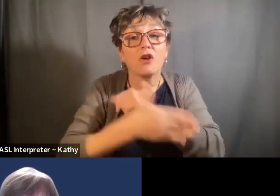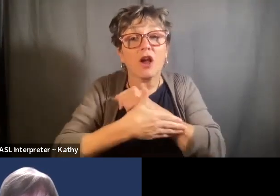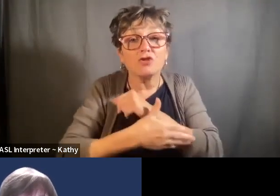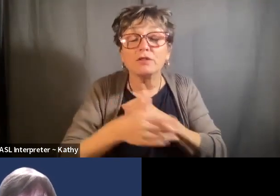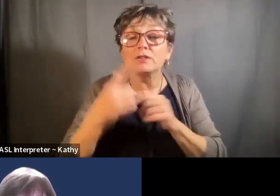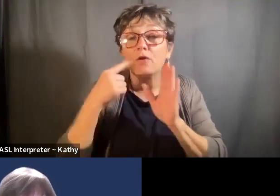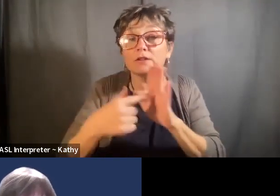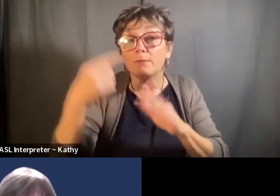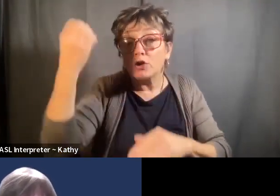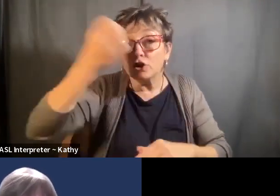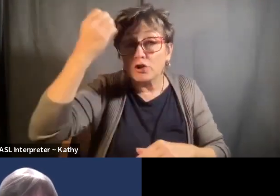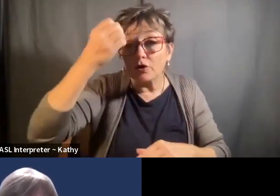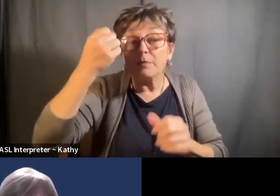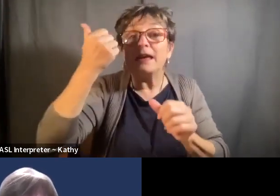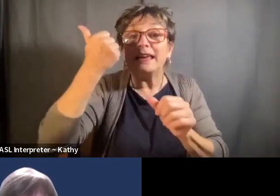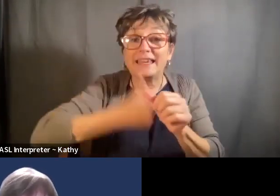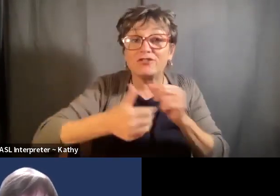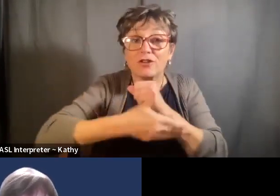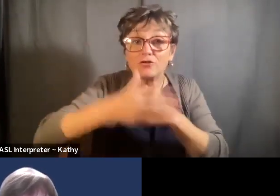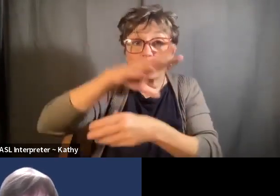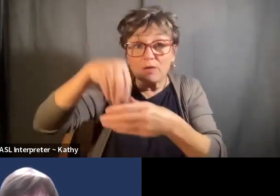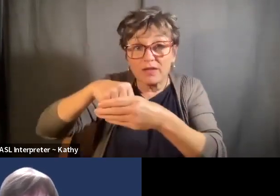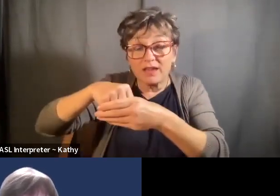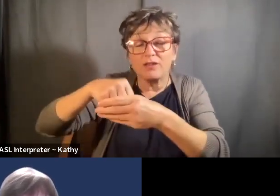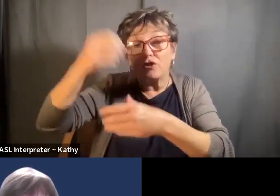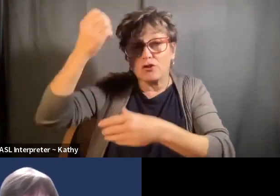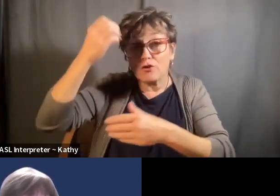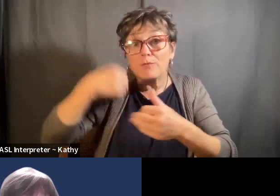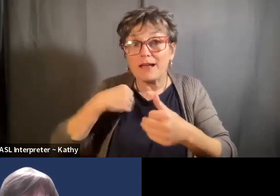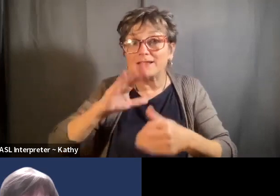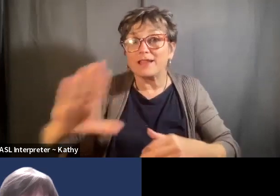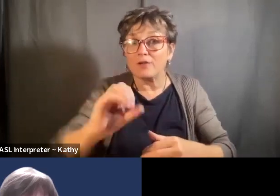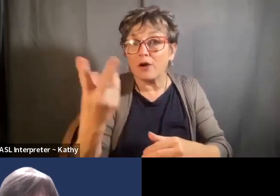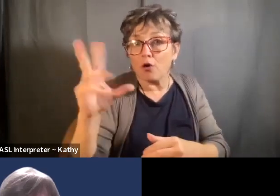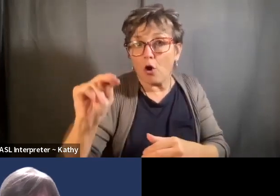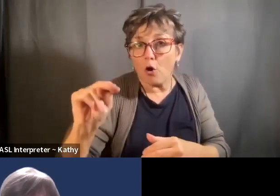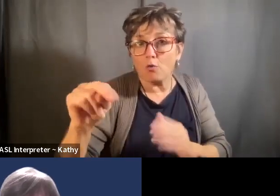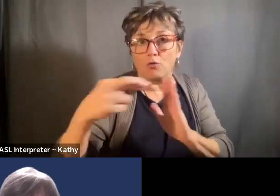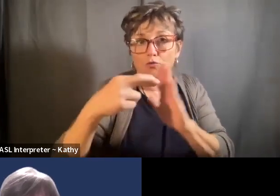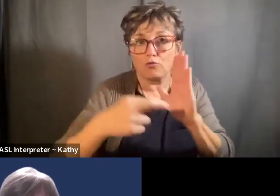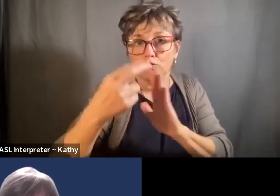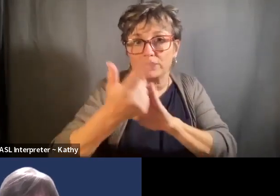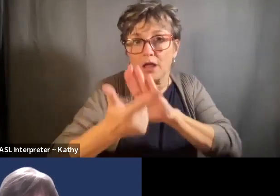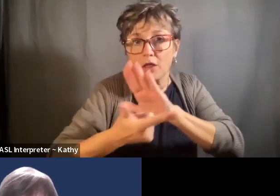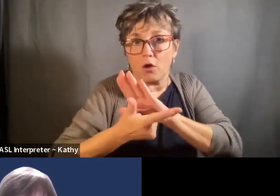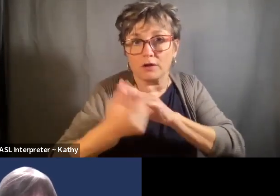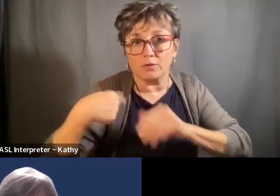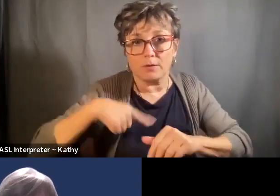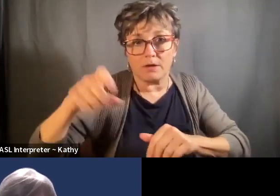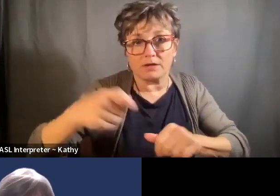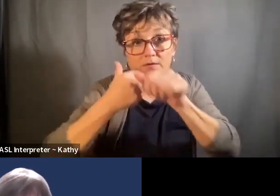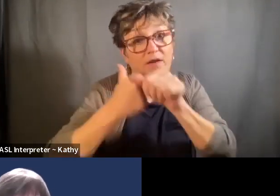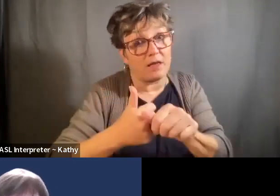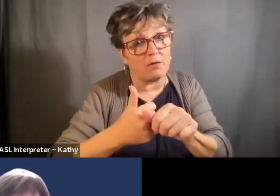so we take this very seriously and it's something that we are happy to answer any questions. So I